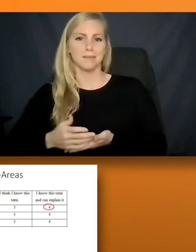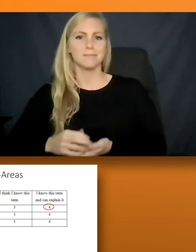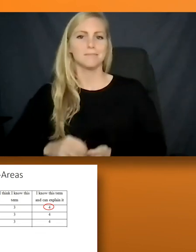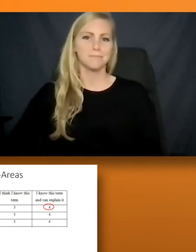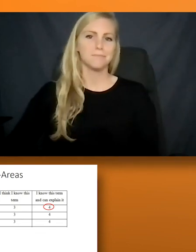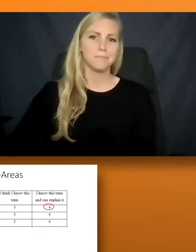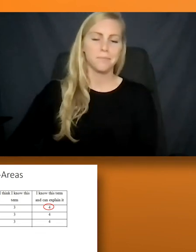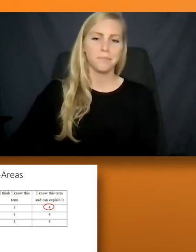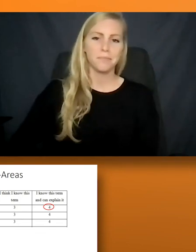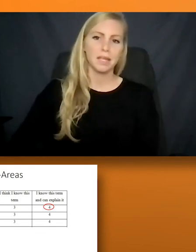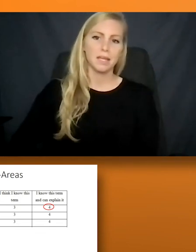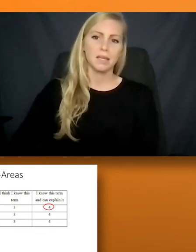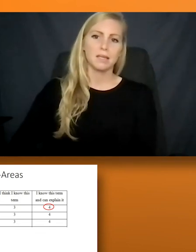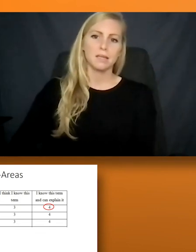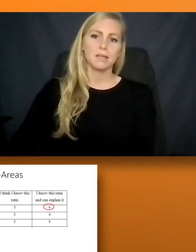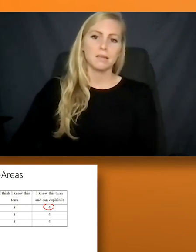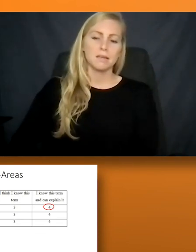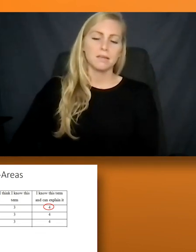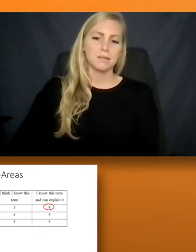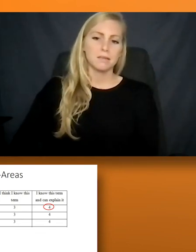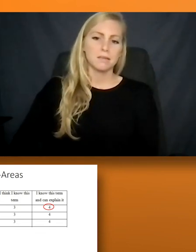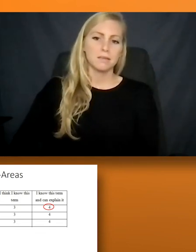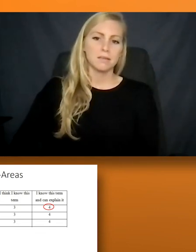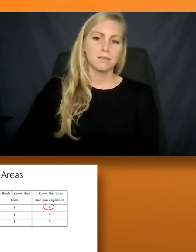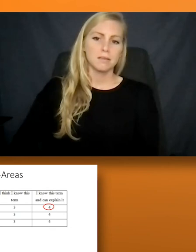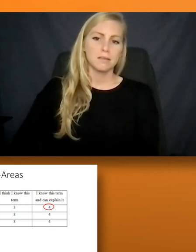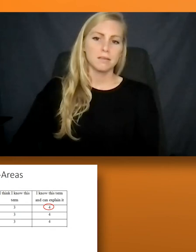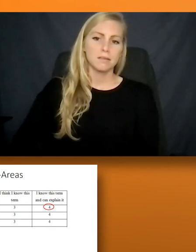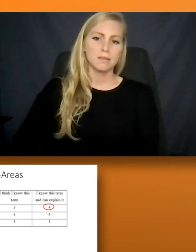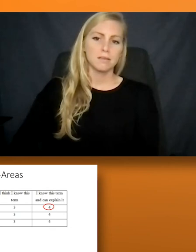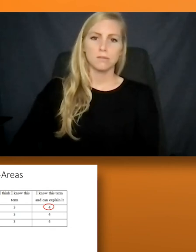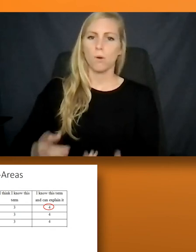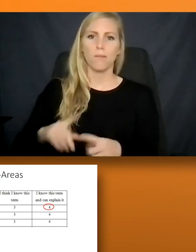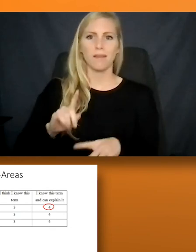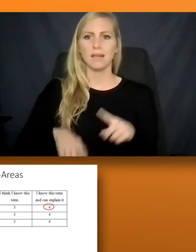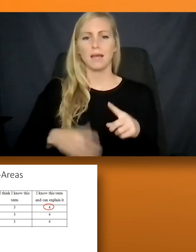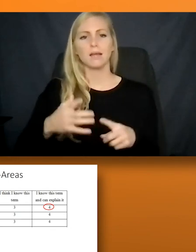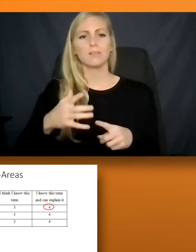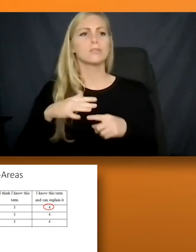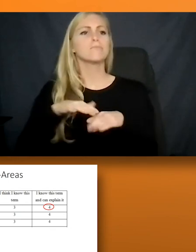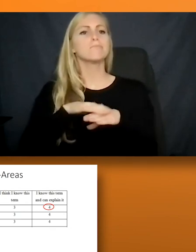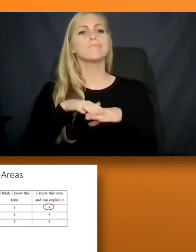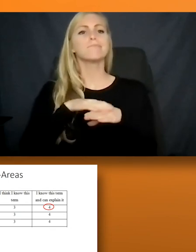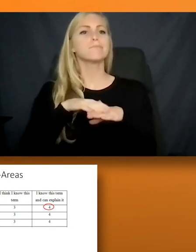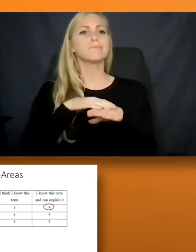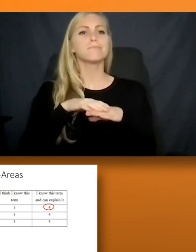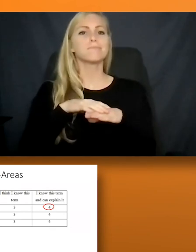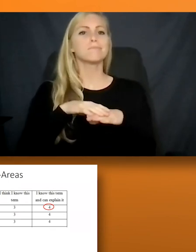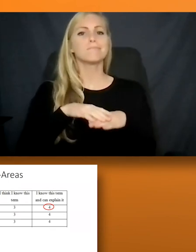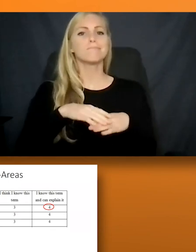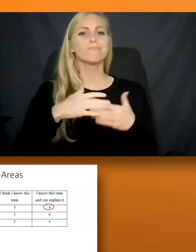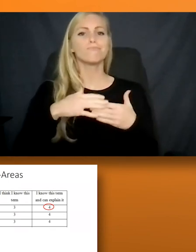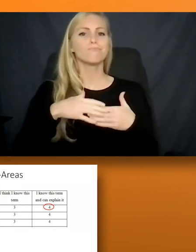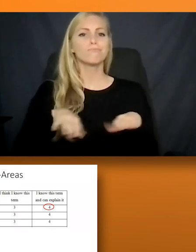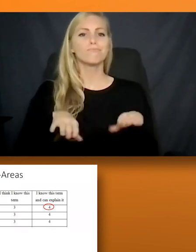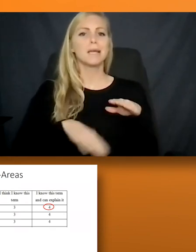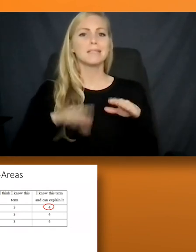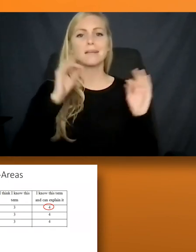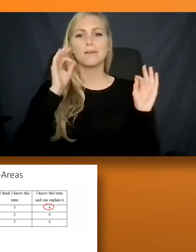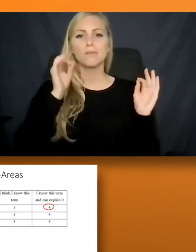they're trying to read in class. So they can't just have this kind of surface understanding of the word.